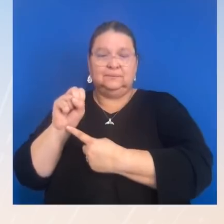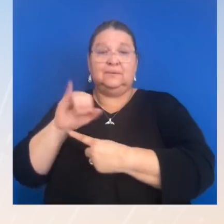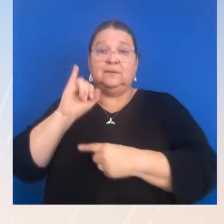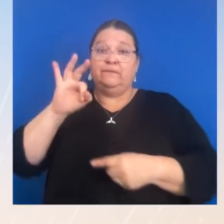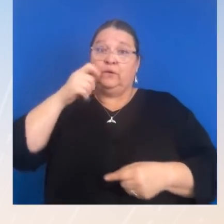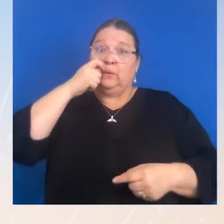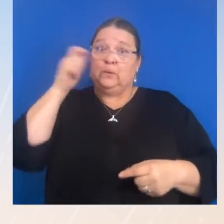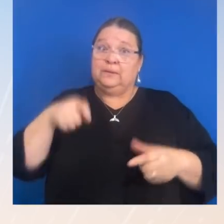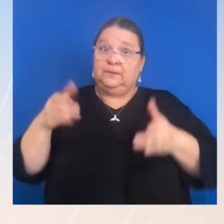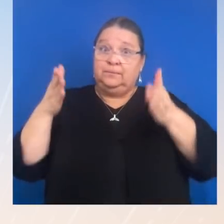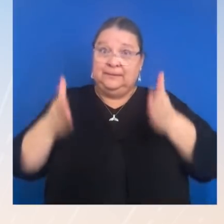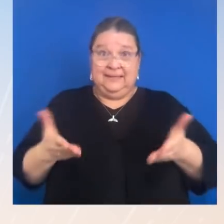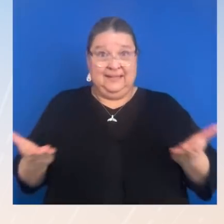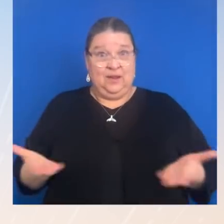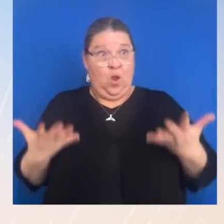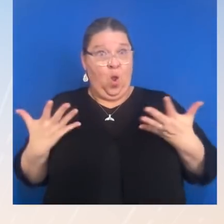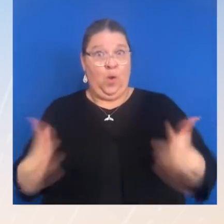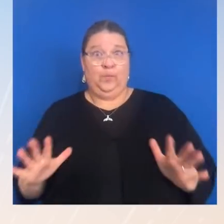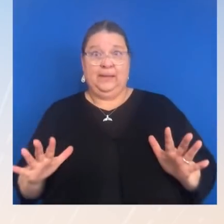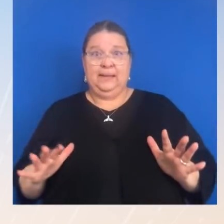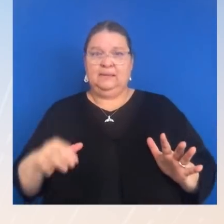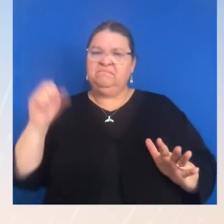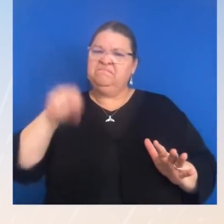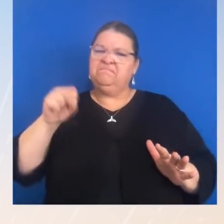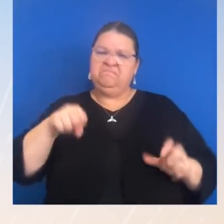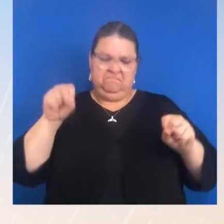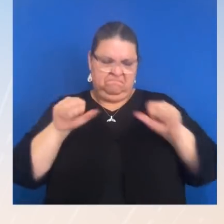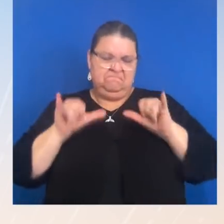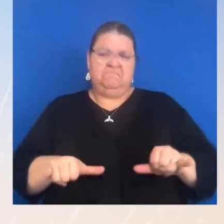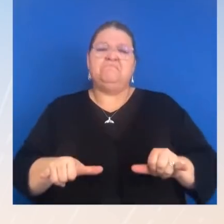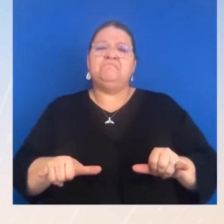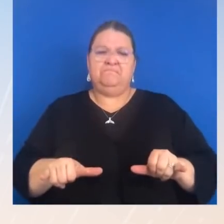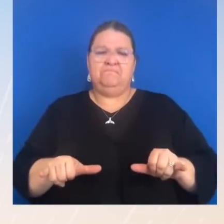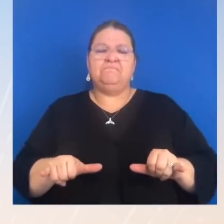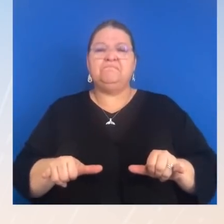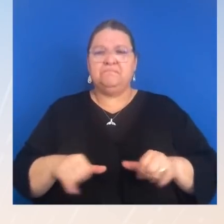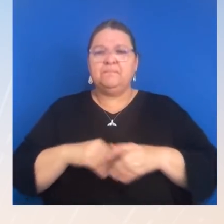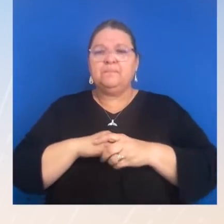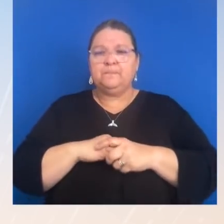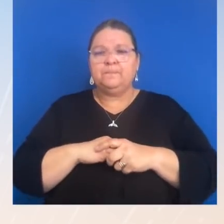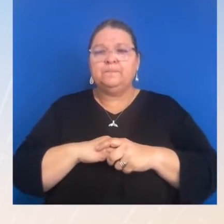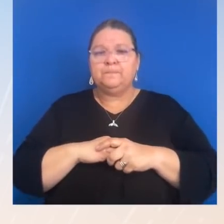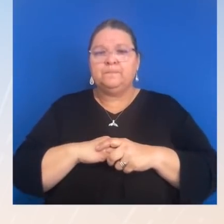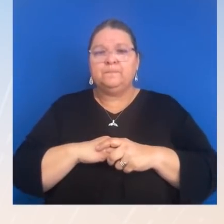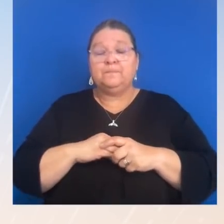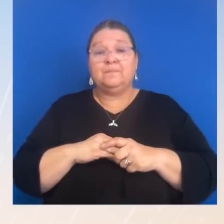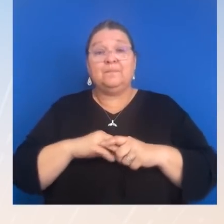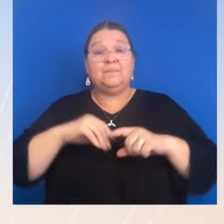In terms of additional steps, the reason why it's important to note that we think the va- -- it's not just many.